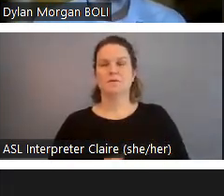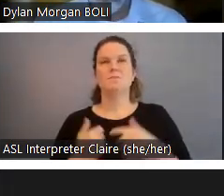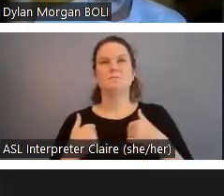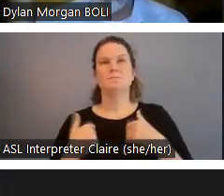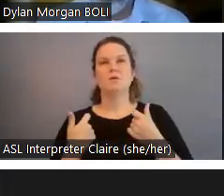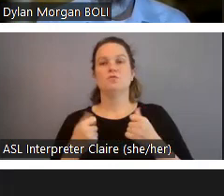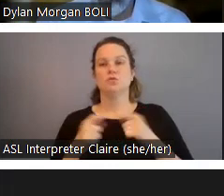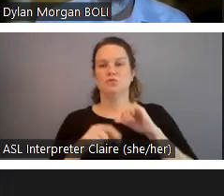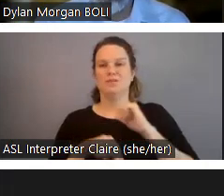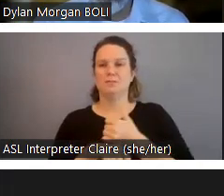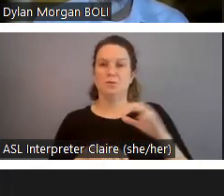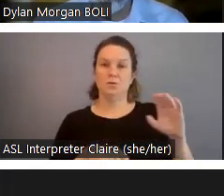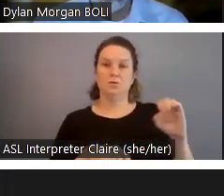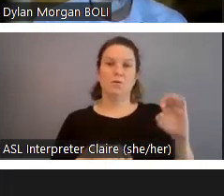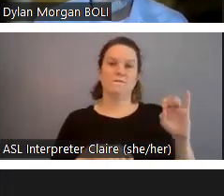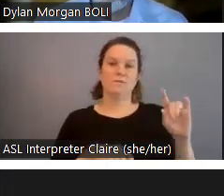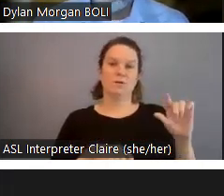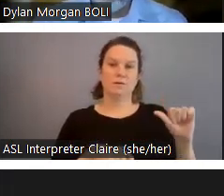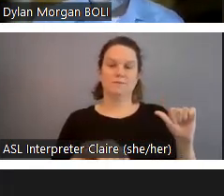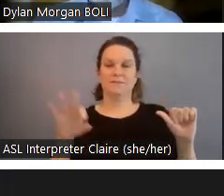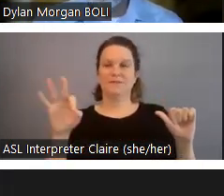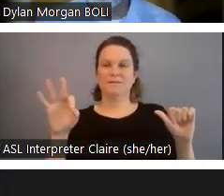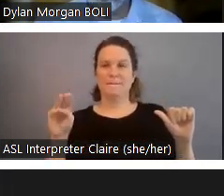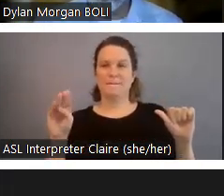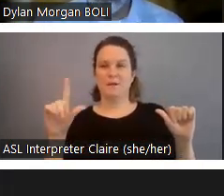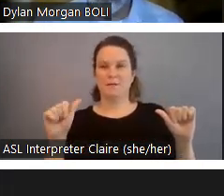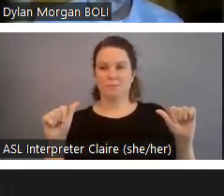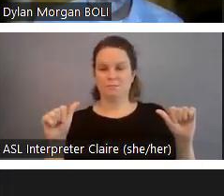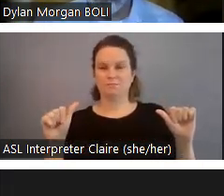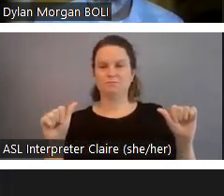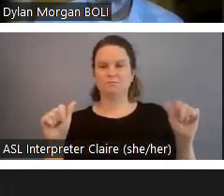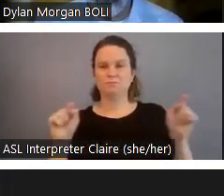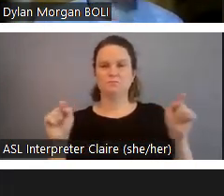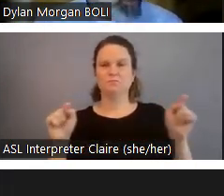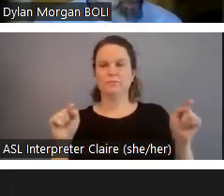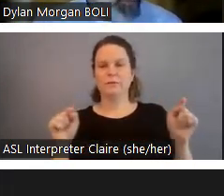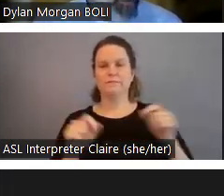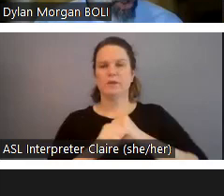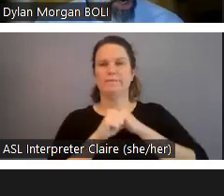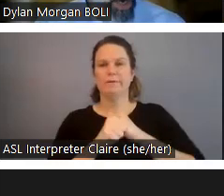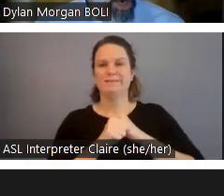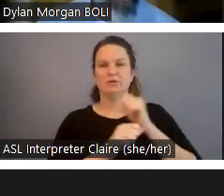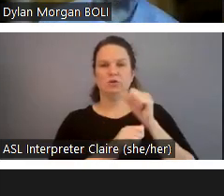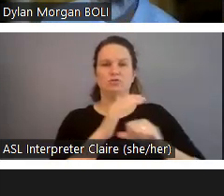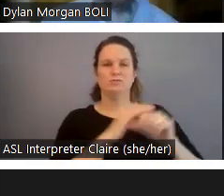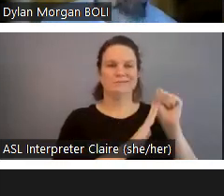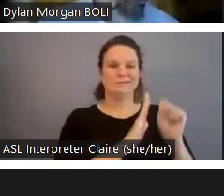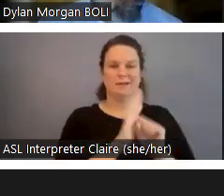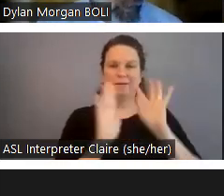you know, Oregon Family- those protections under law, state and